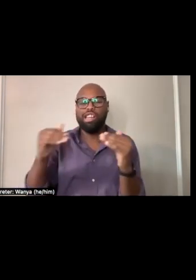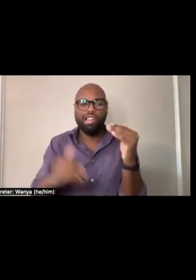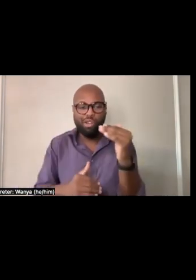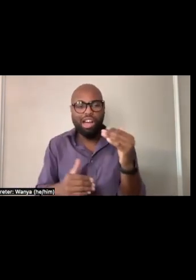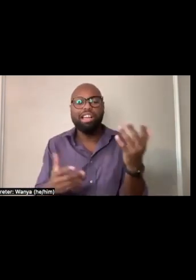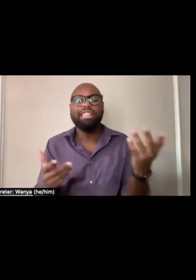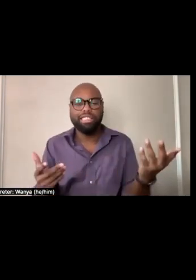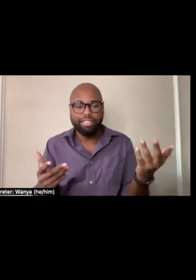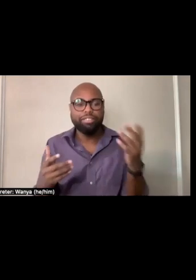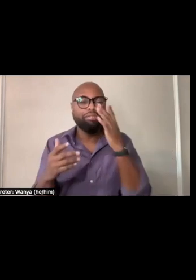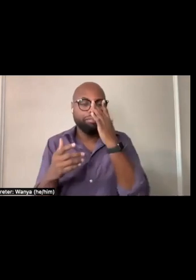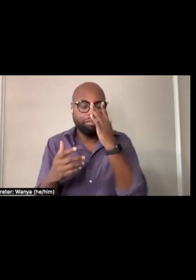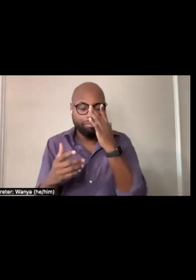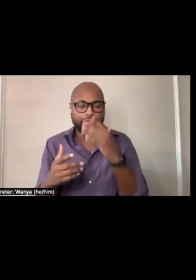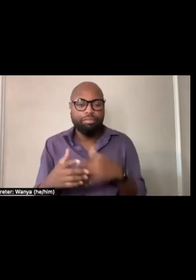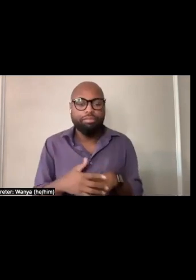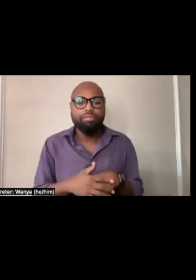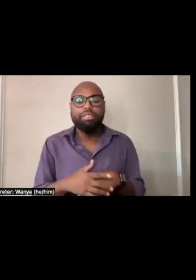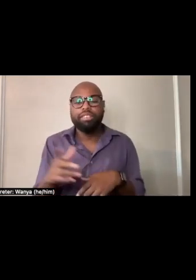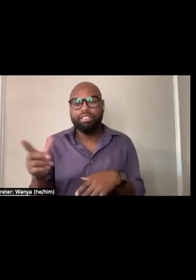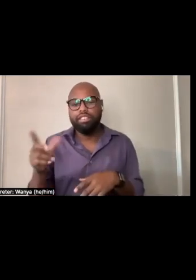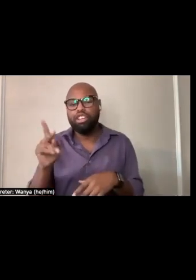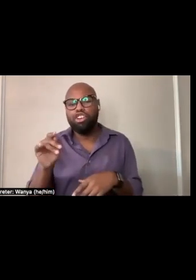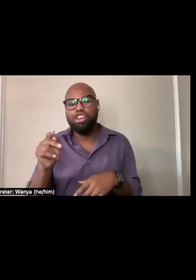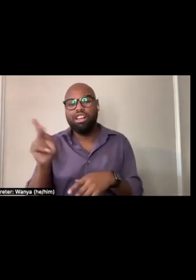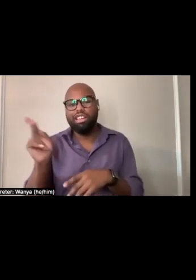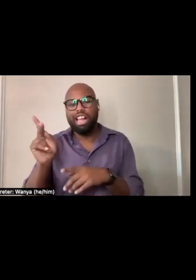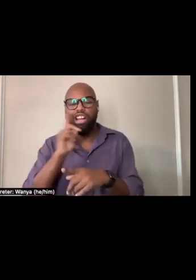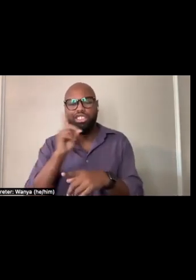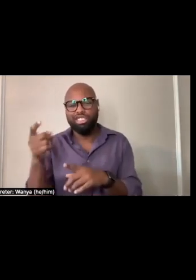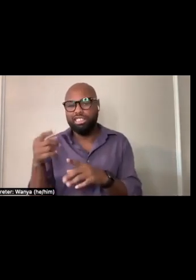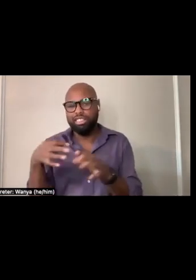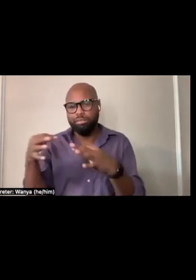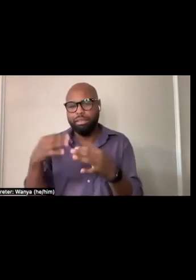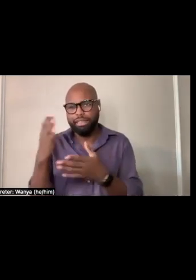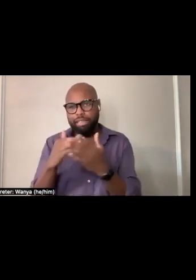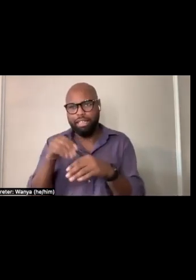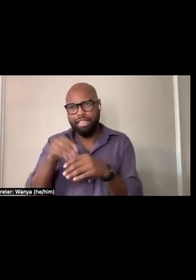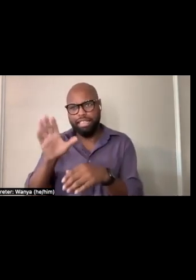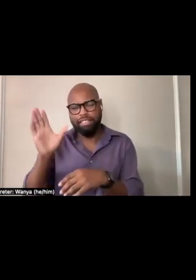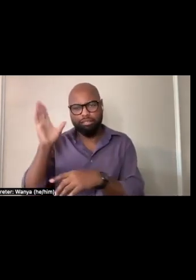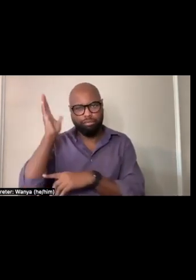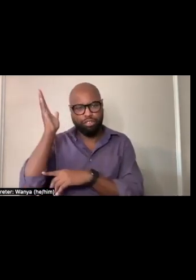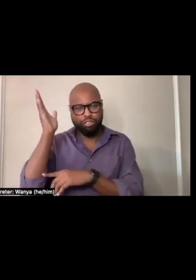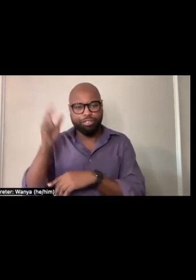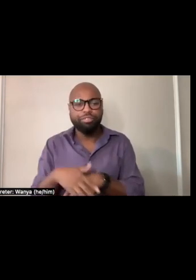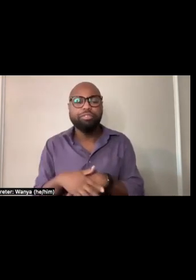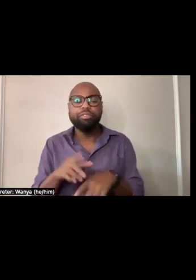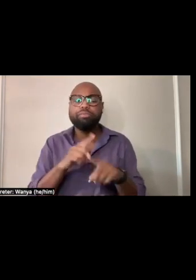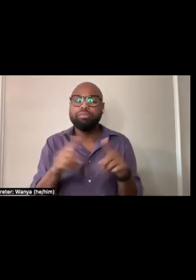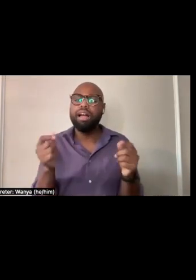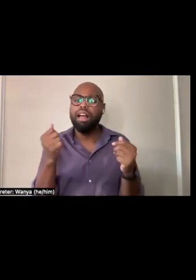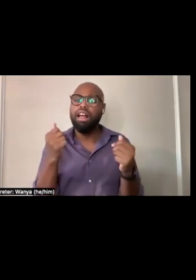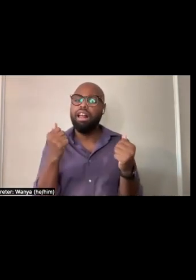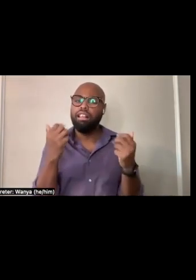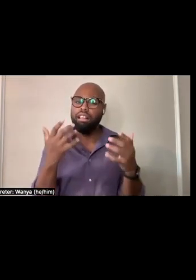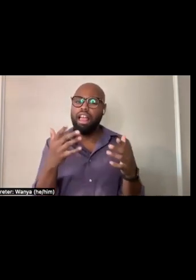Kartik just pointed out in his presentation. A number of studies have tried to explain why so many people are unsheltered.